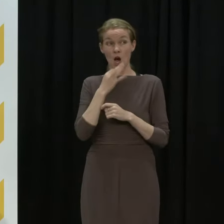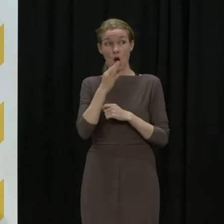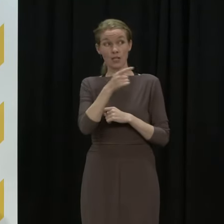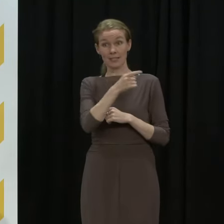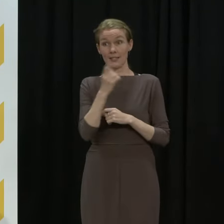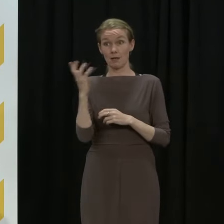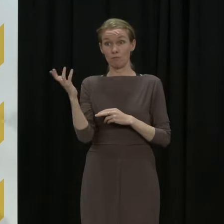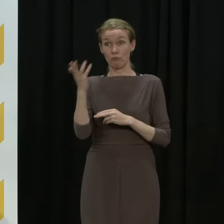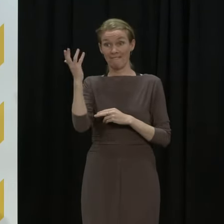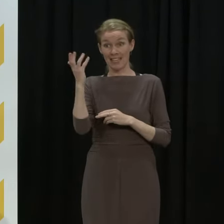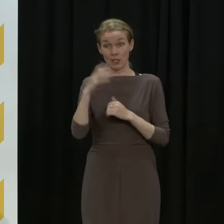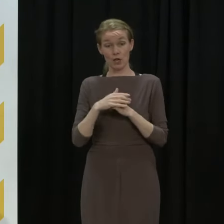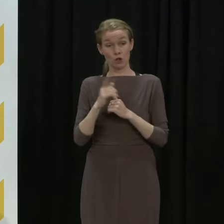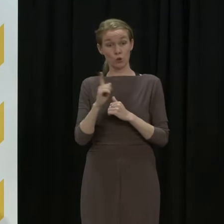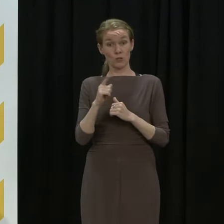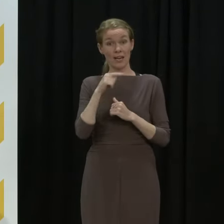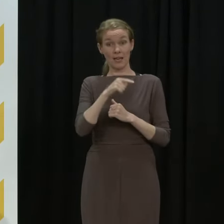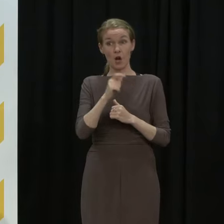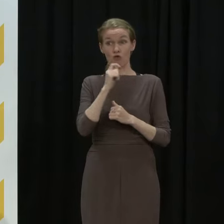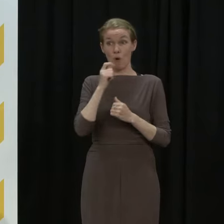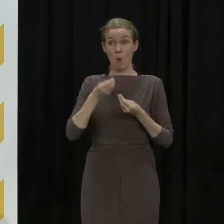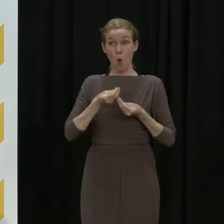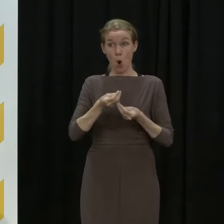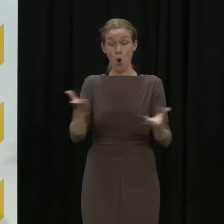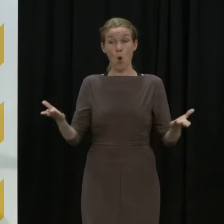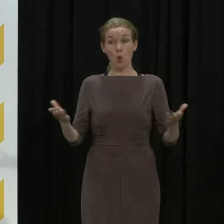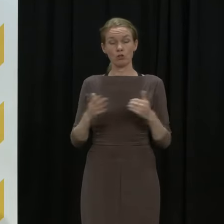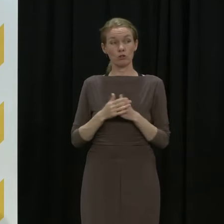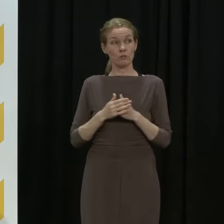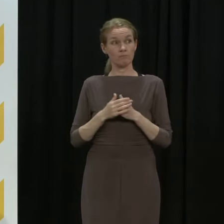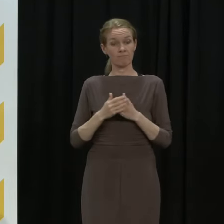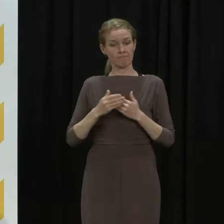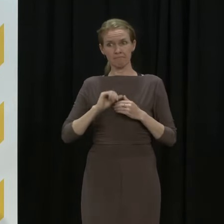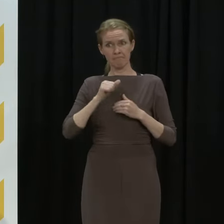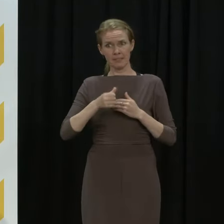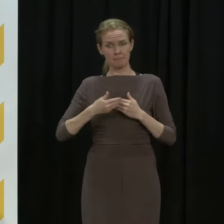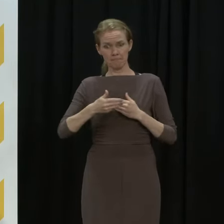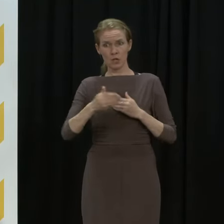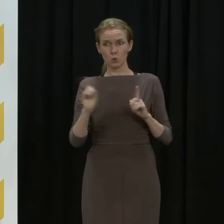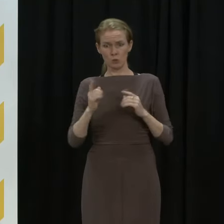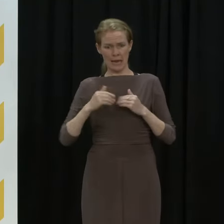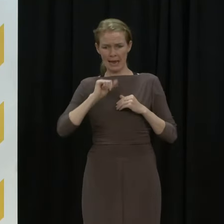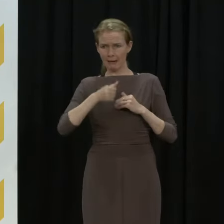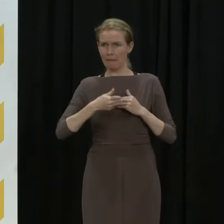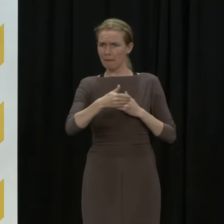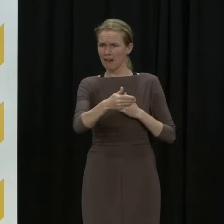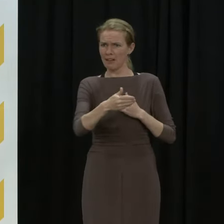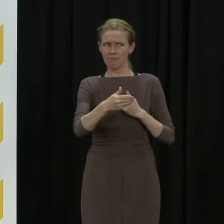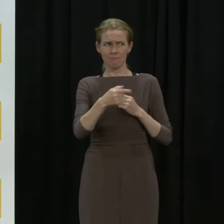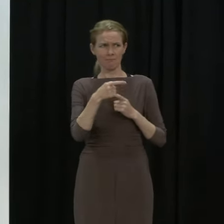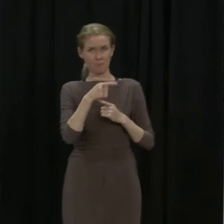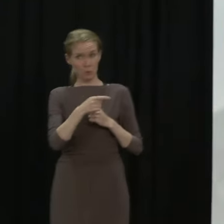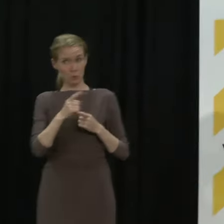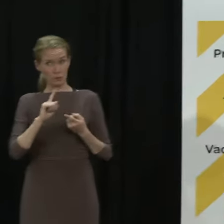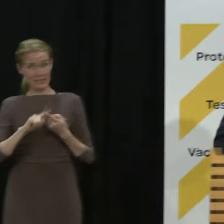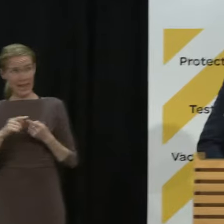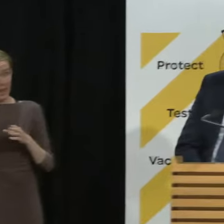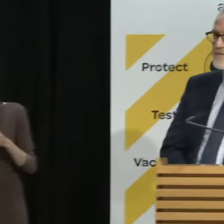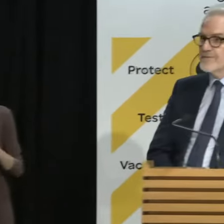some of the things that we work through.